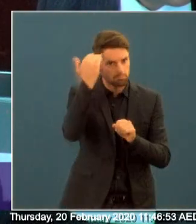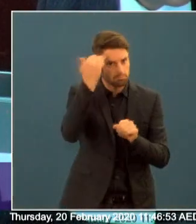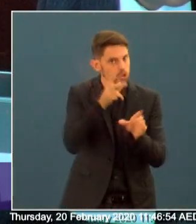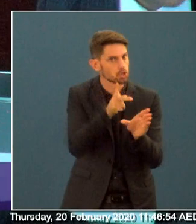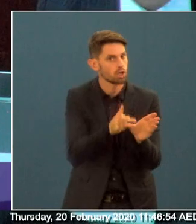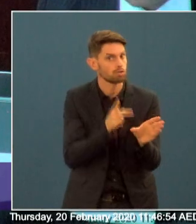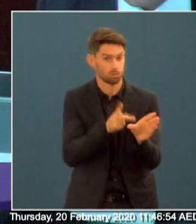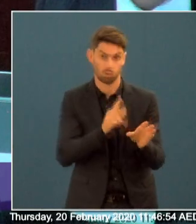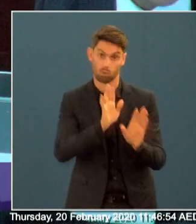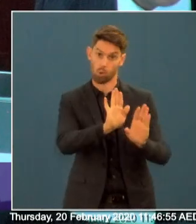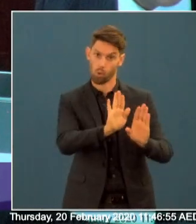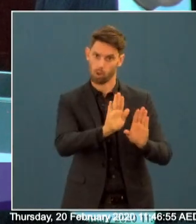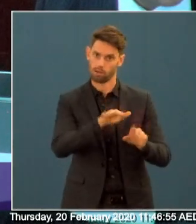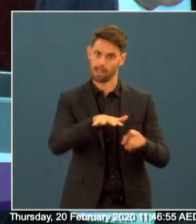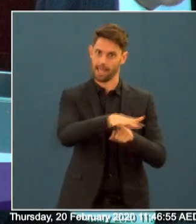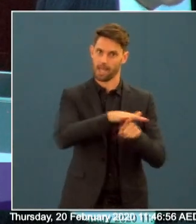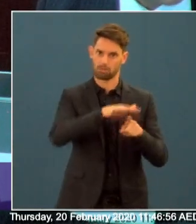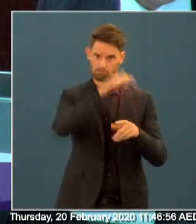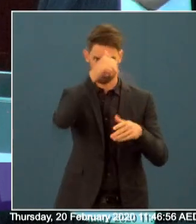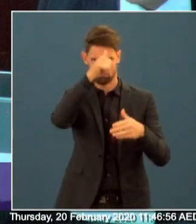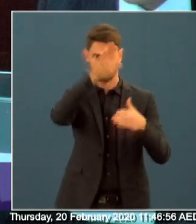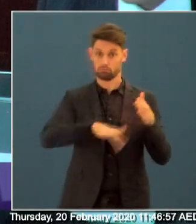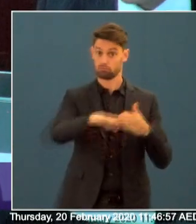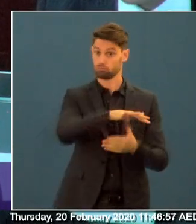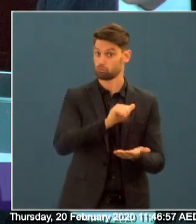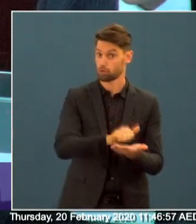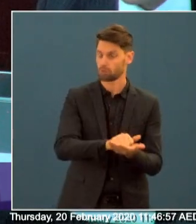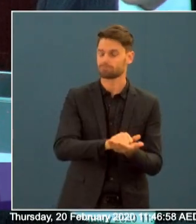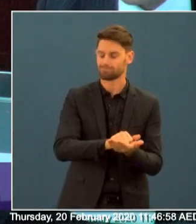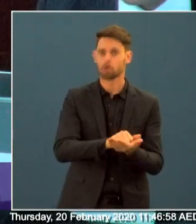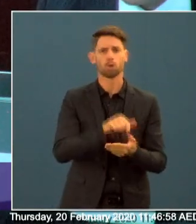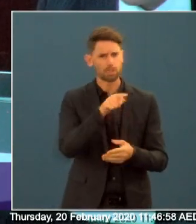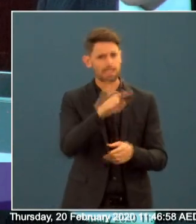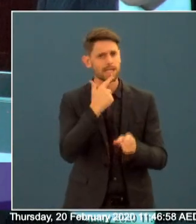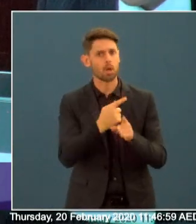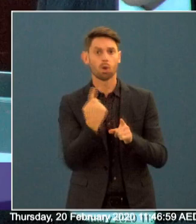It's part of your clinical work. PROF TROLLOR: Yes. That's right. So you say that people with intellectual disability